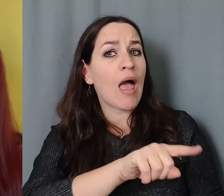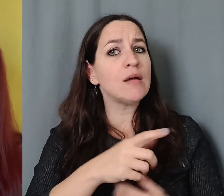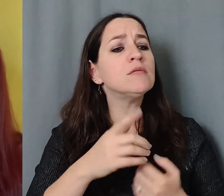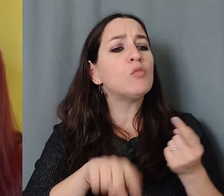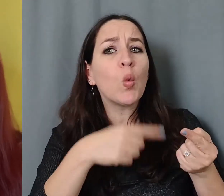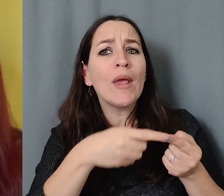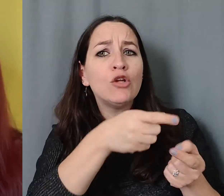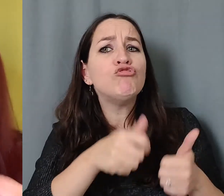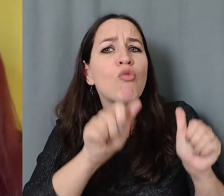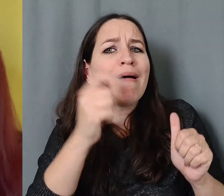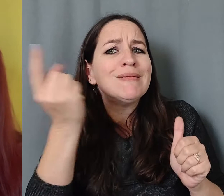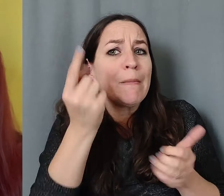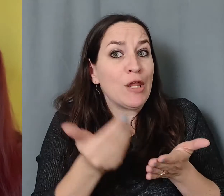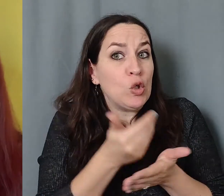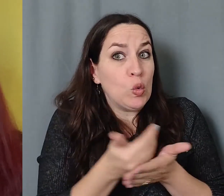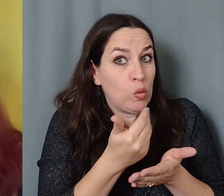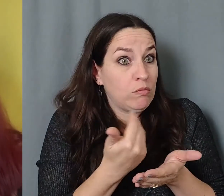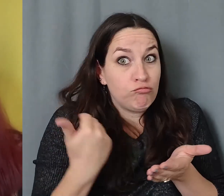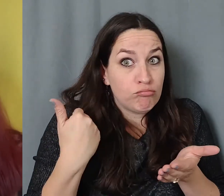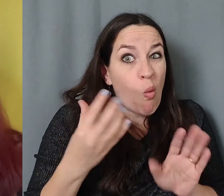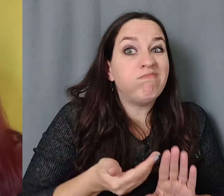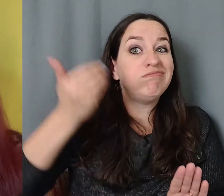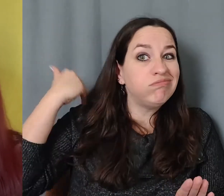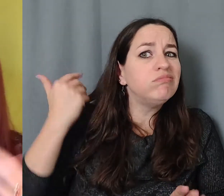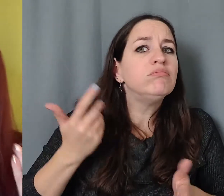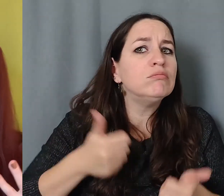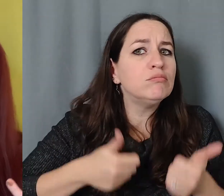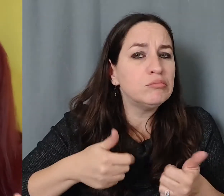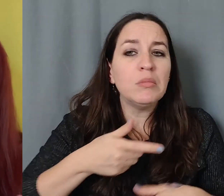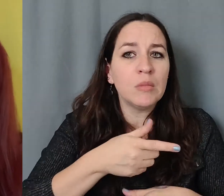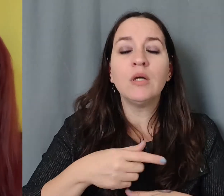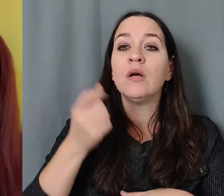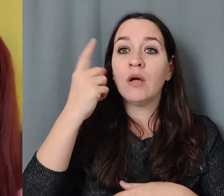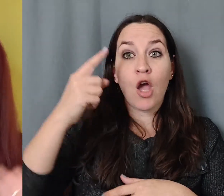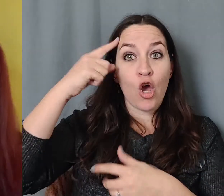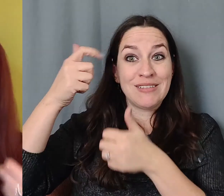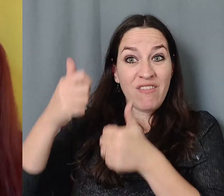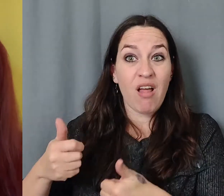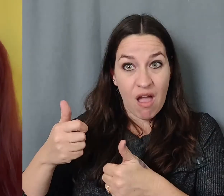new? And there's a direct correlation between cognitive decline and lack of cognitive stimulation of trying new things.